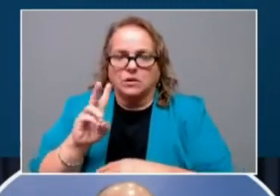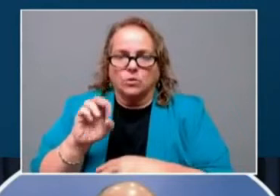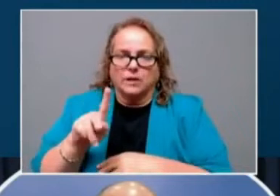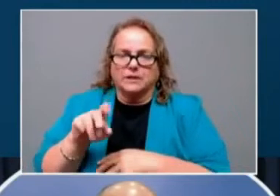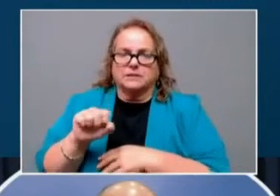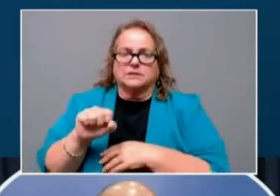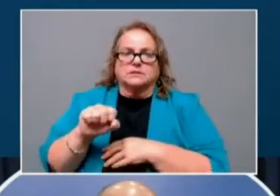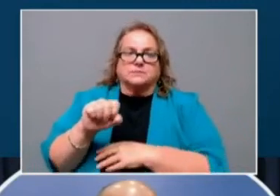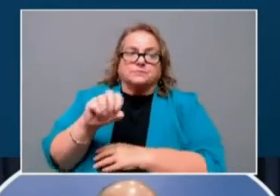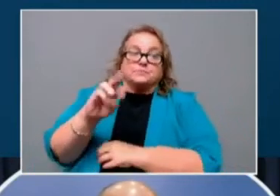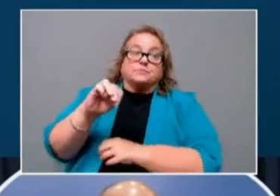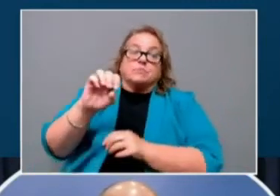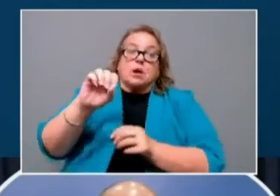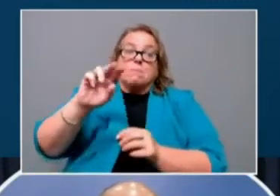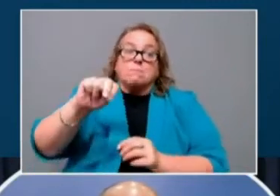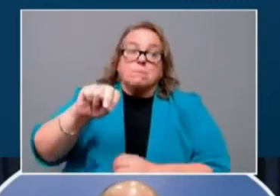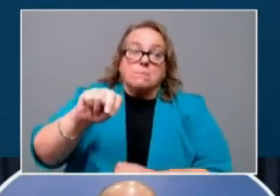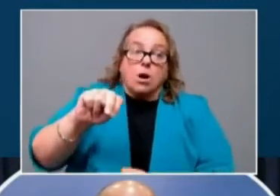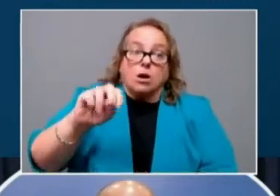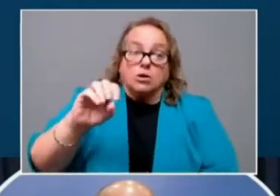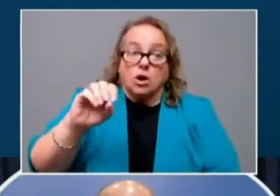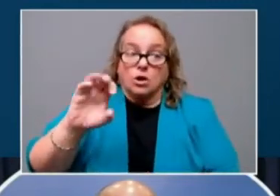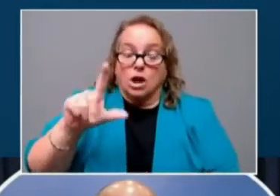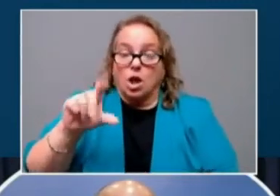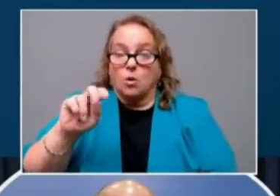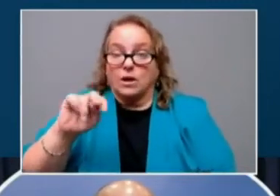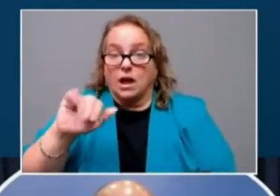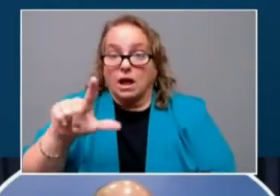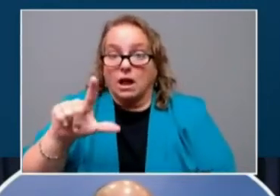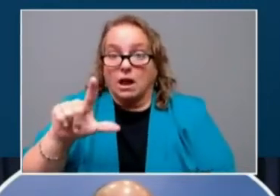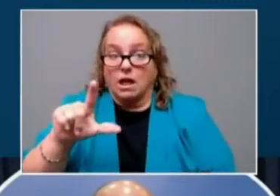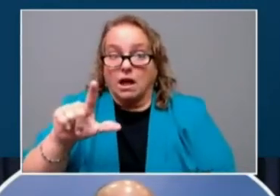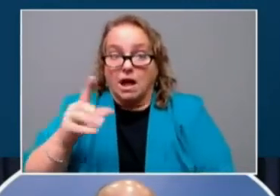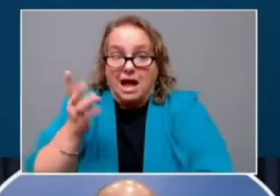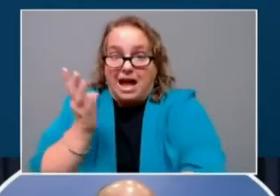are an important tool. But let's remember these are synthetic laboratory